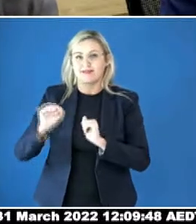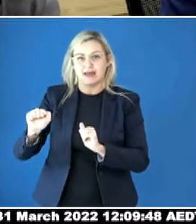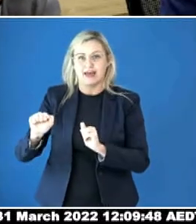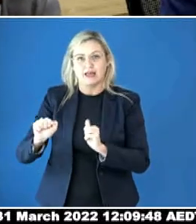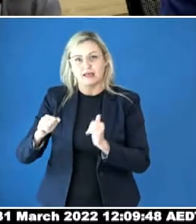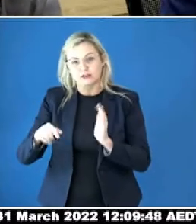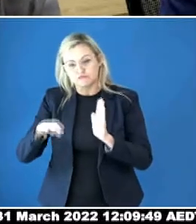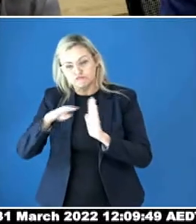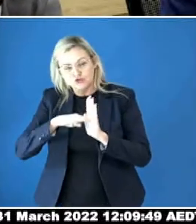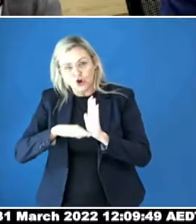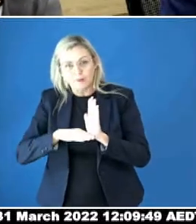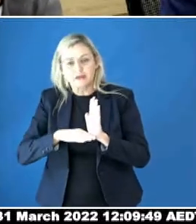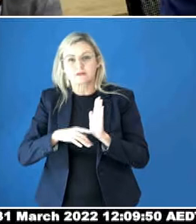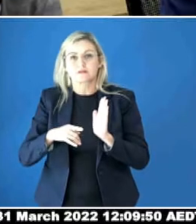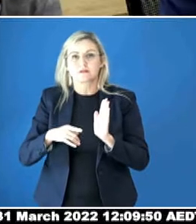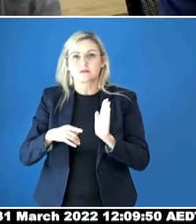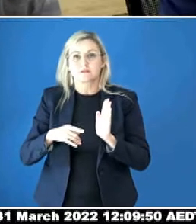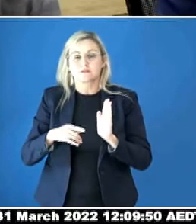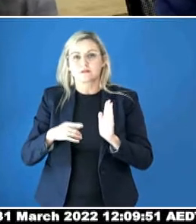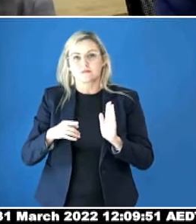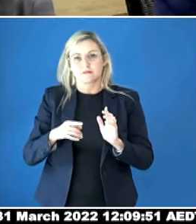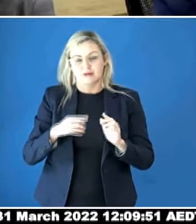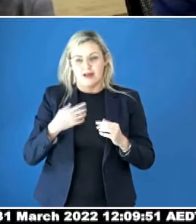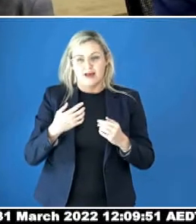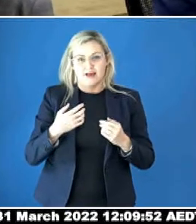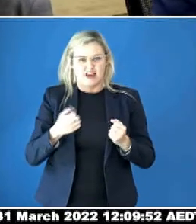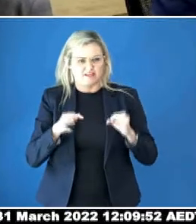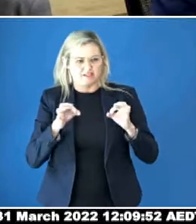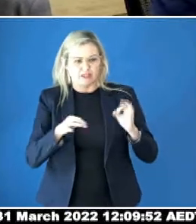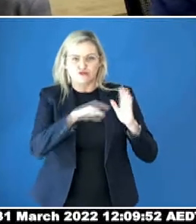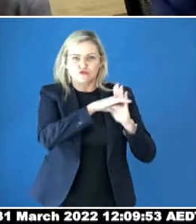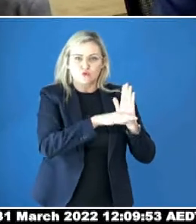such as the document that we referred to earlier, the Harm Prevention and Response for